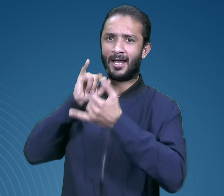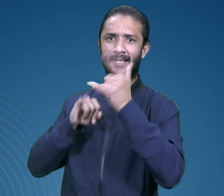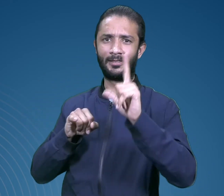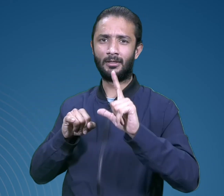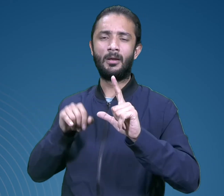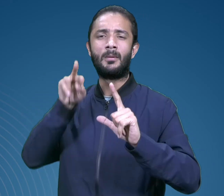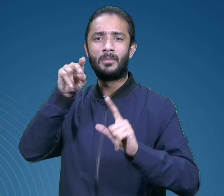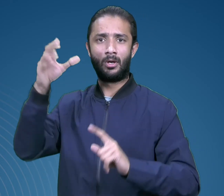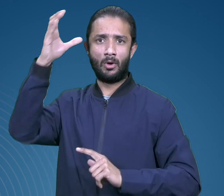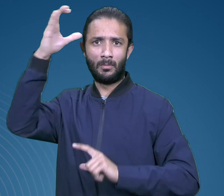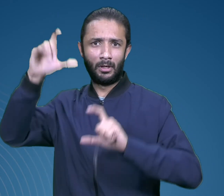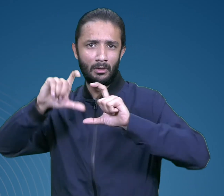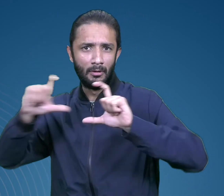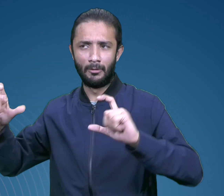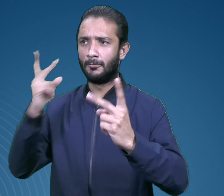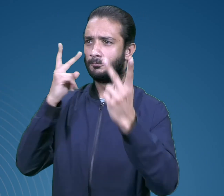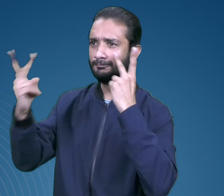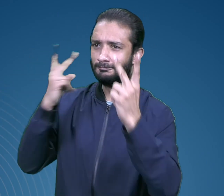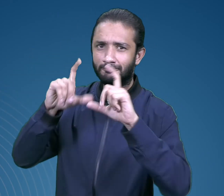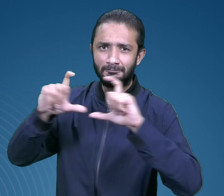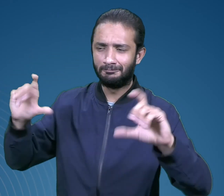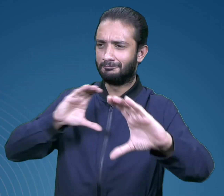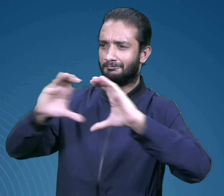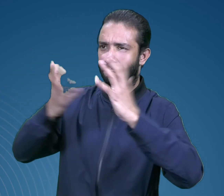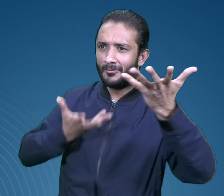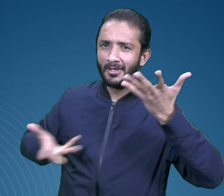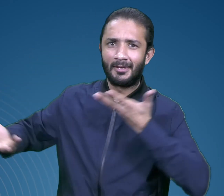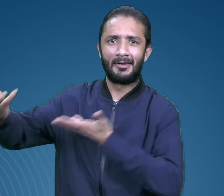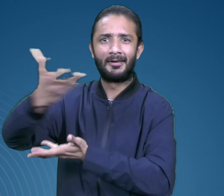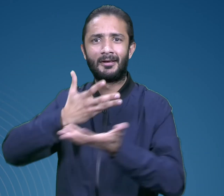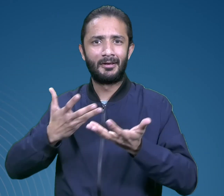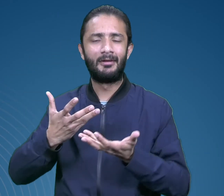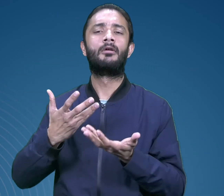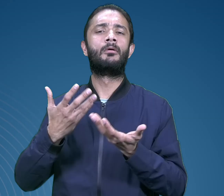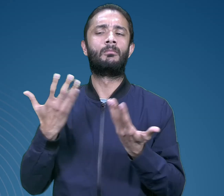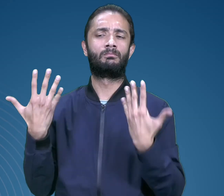as sign language should be preferred.